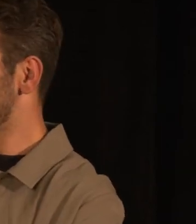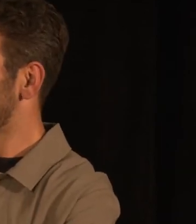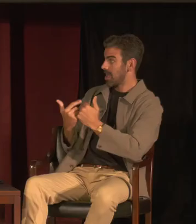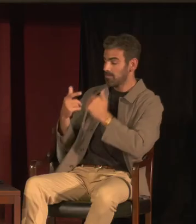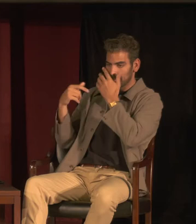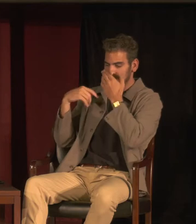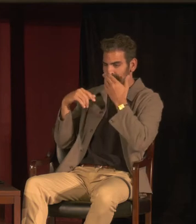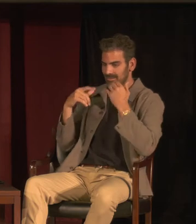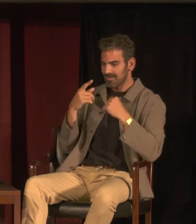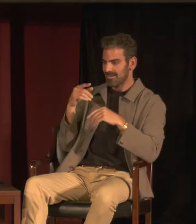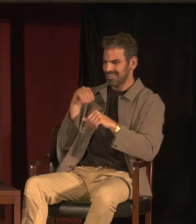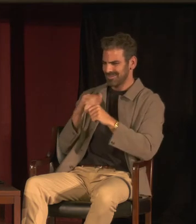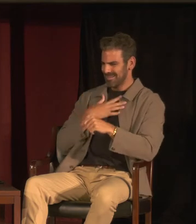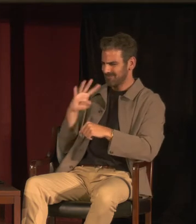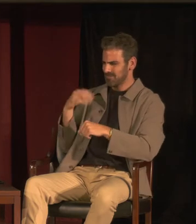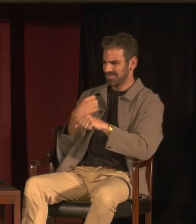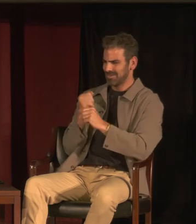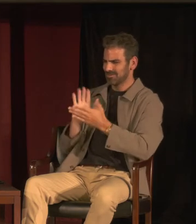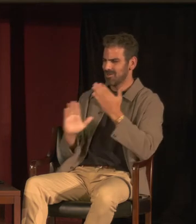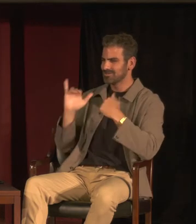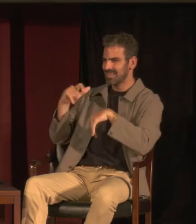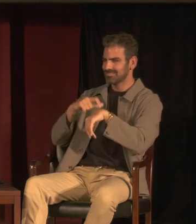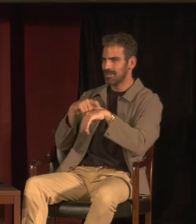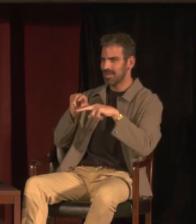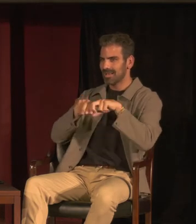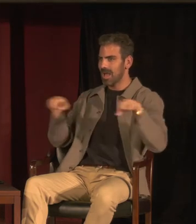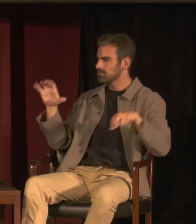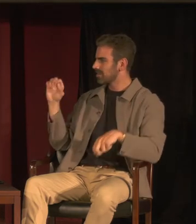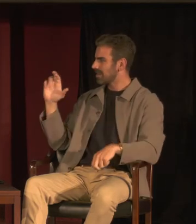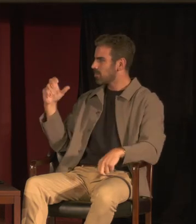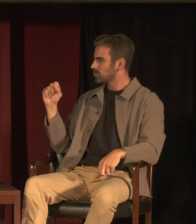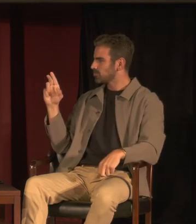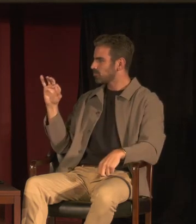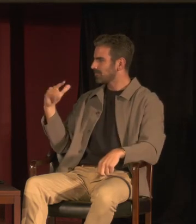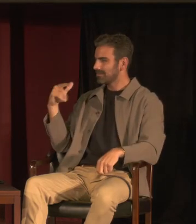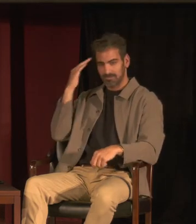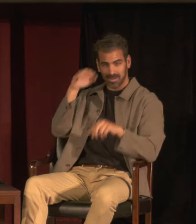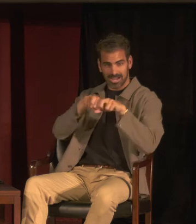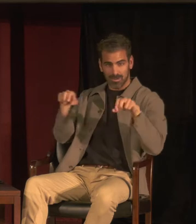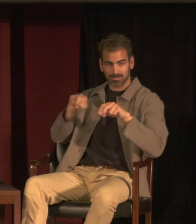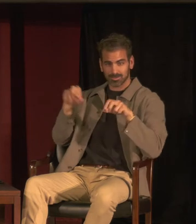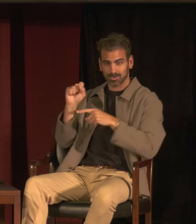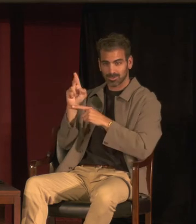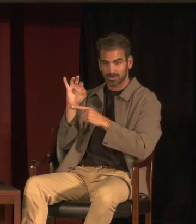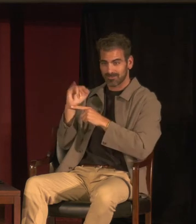But the idea essentially was sparked out of some pretty wild shenanigans. In my fourth year, my roommate and I